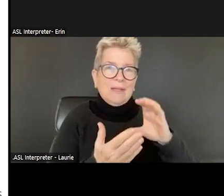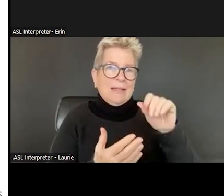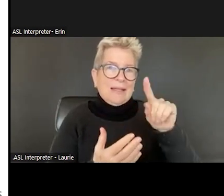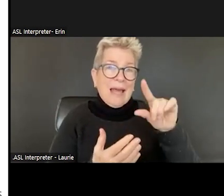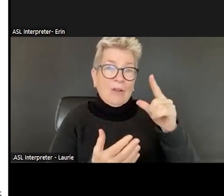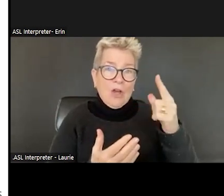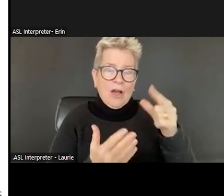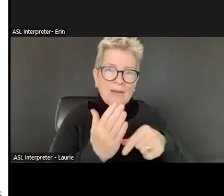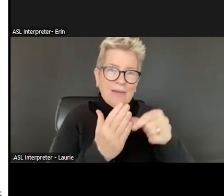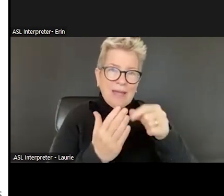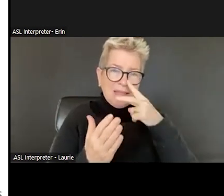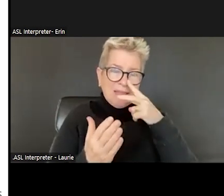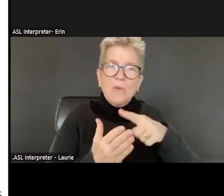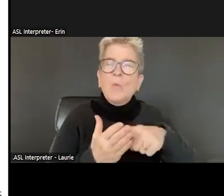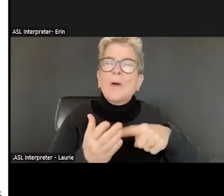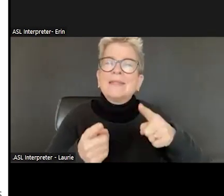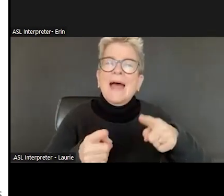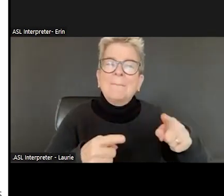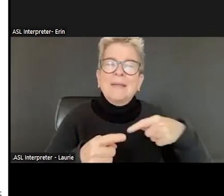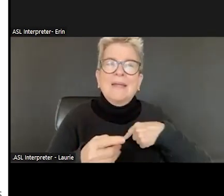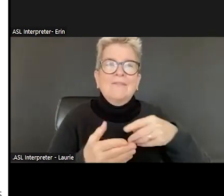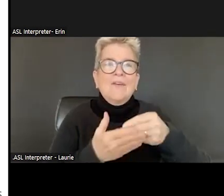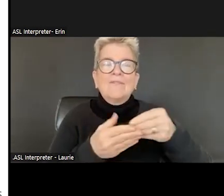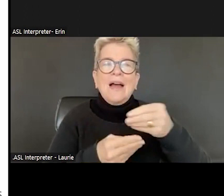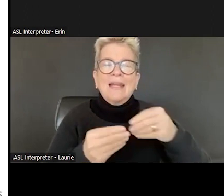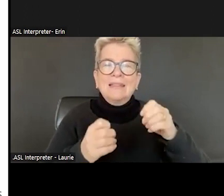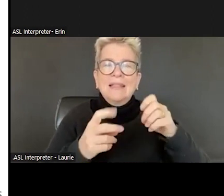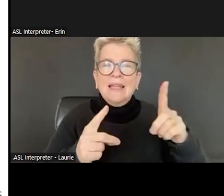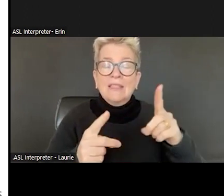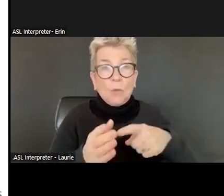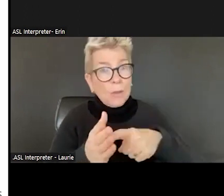finance coursework. Is it required? Is it standalone course? Is it embedded in